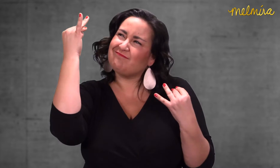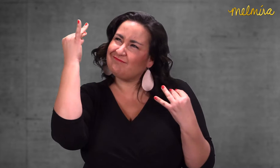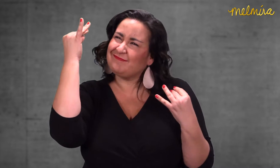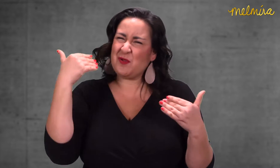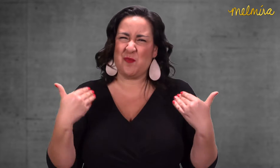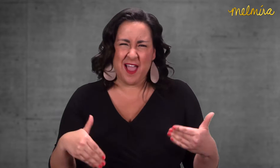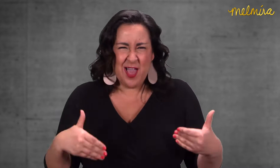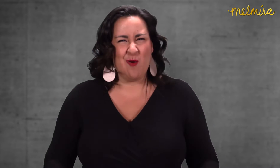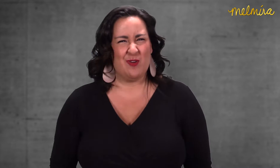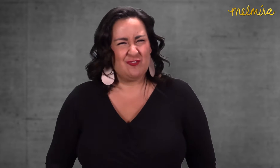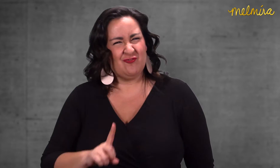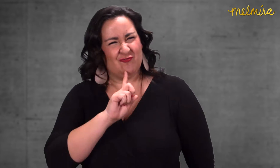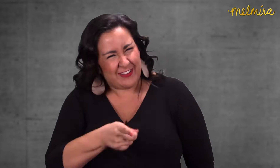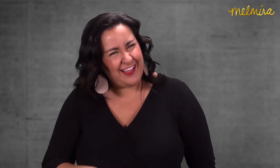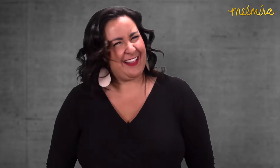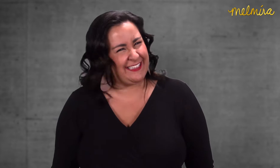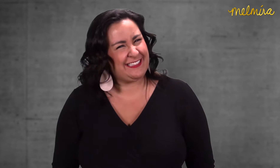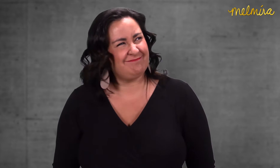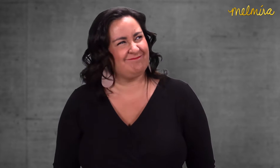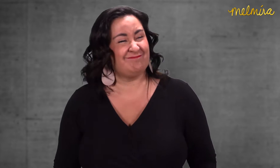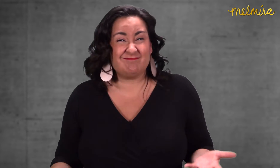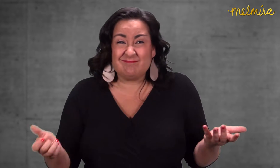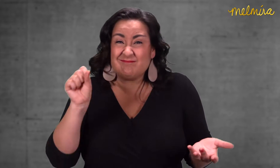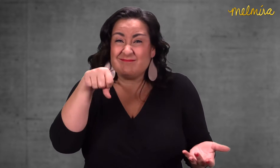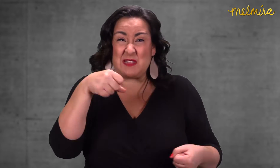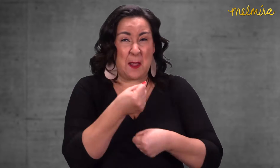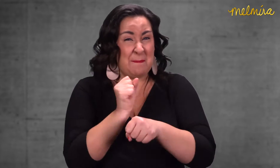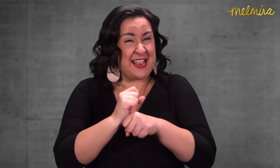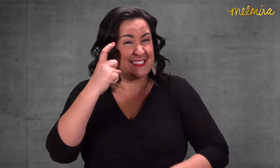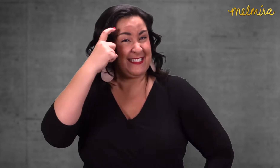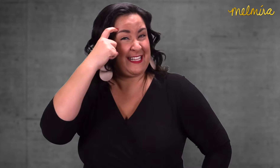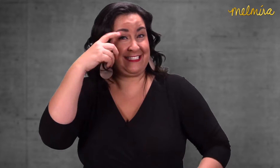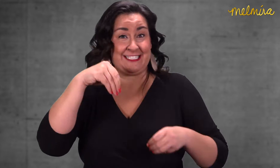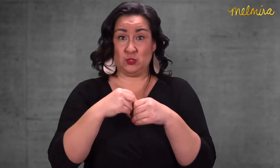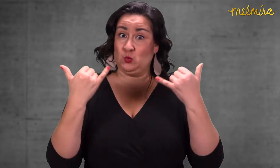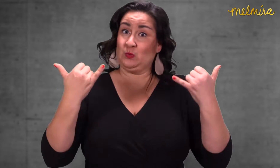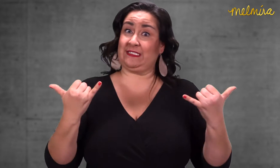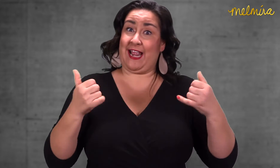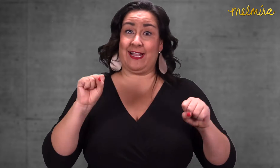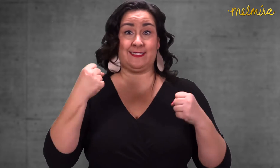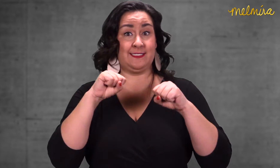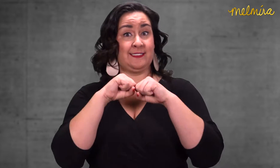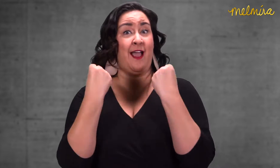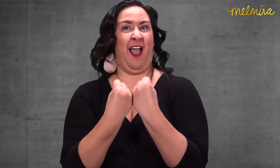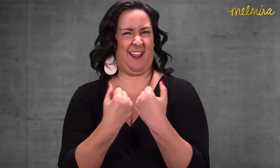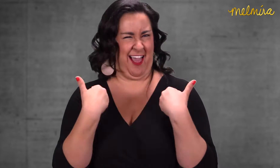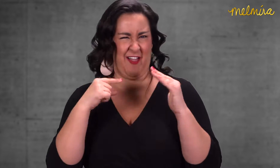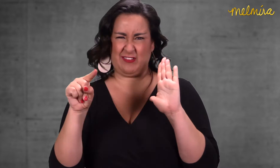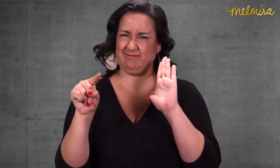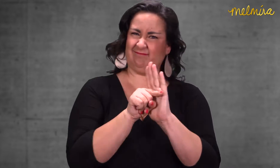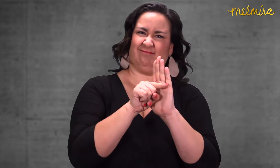It really had me thinking, wow, really?! Yeah, it makes sense...in today's society, there's a